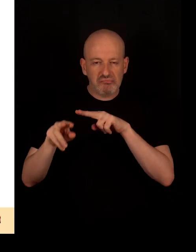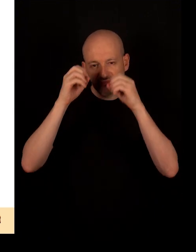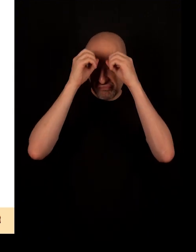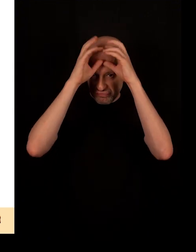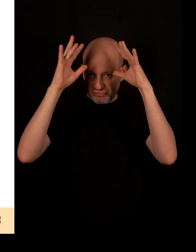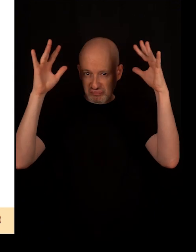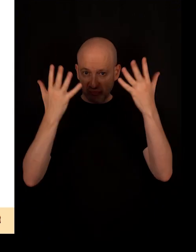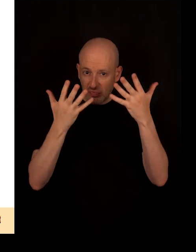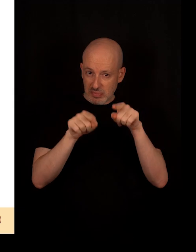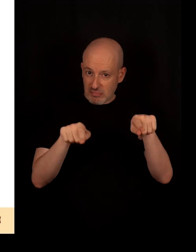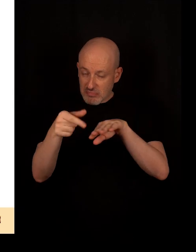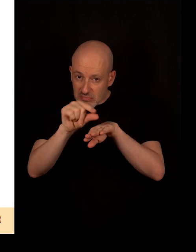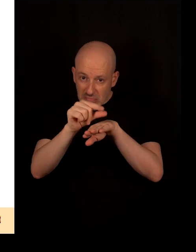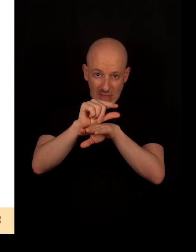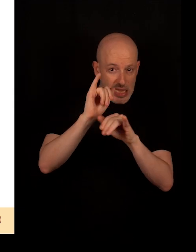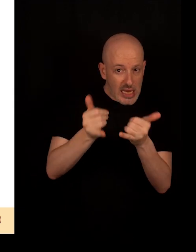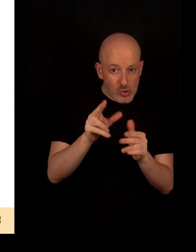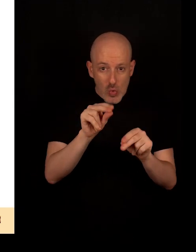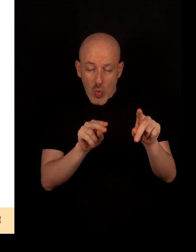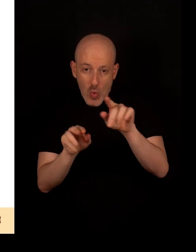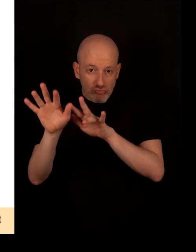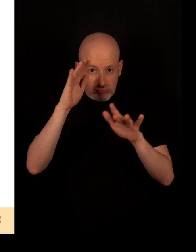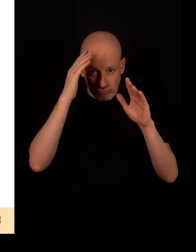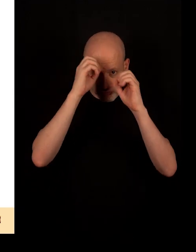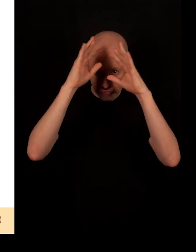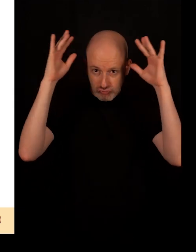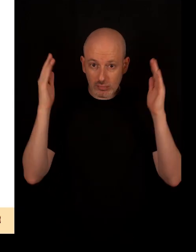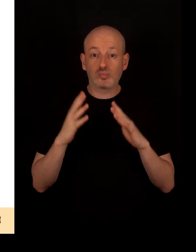just to have an idea if people select top-ups.